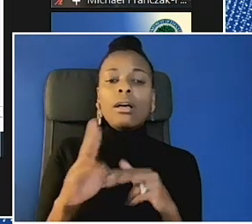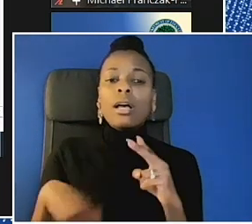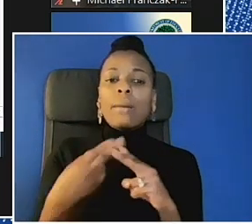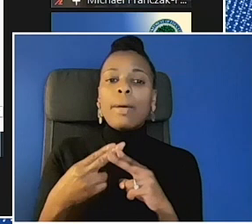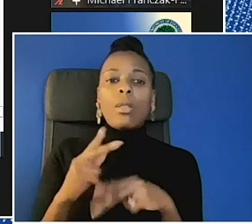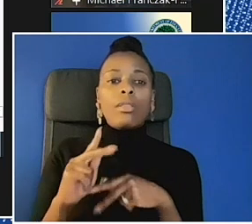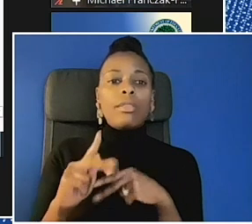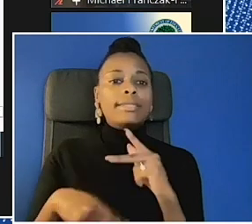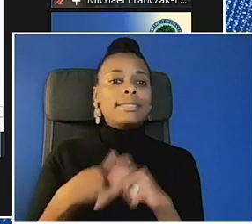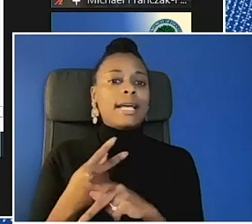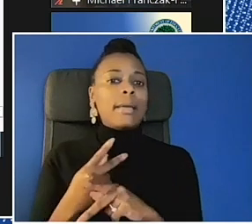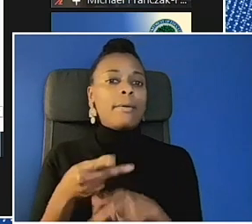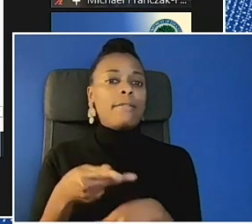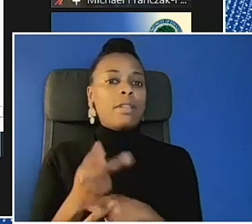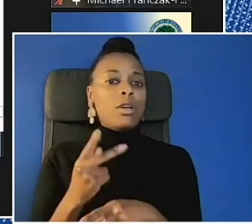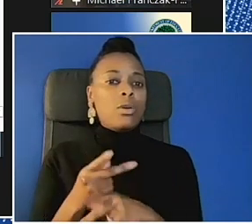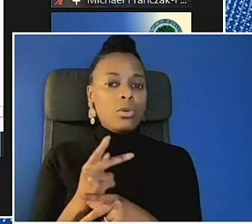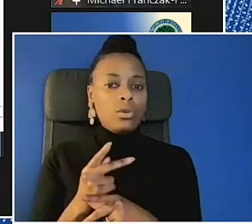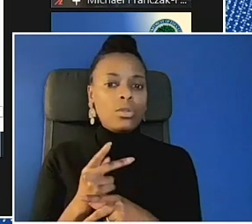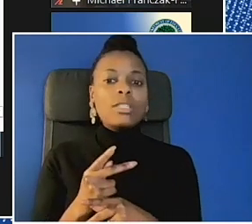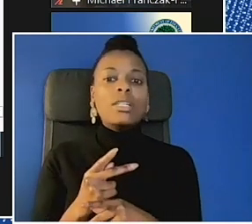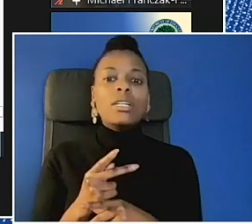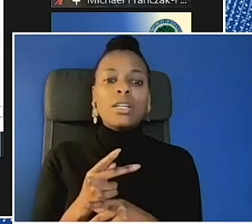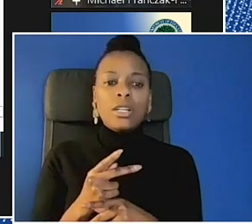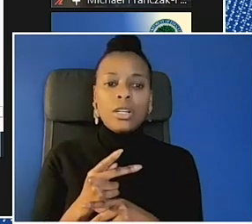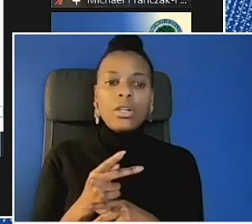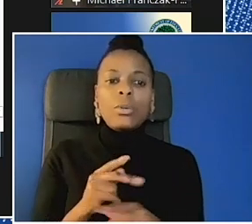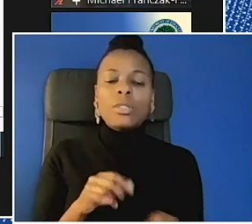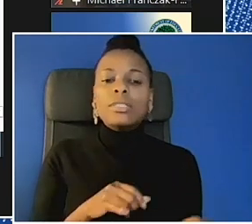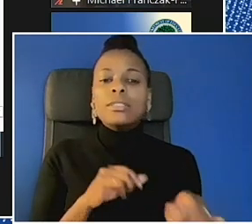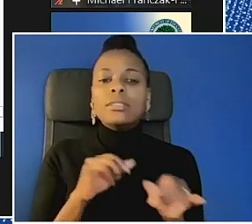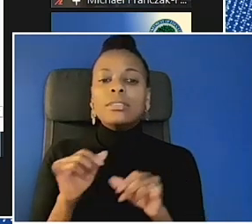is unlike the regulations related to the Income Driven Repayment Plan regulations.